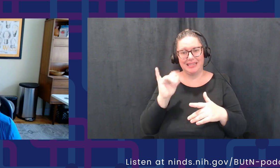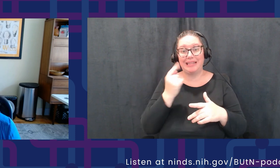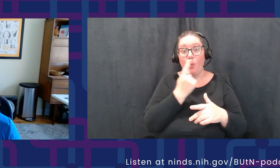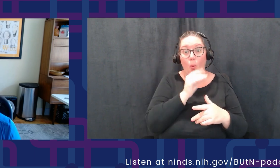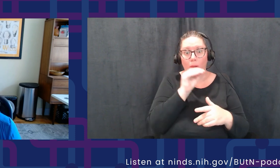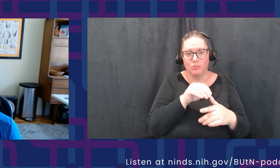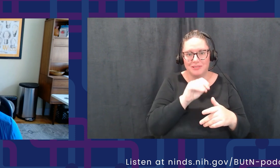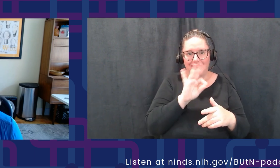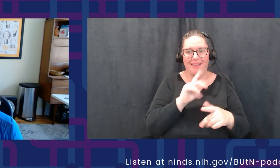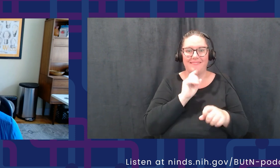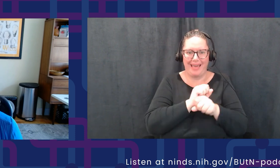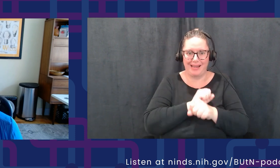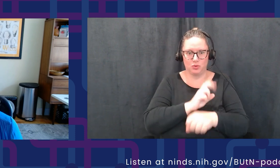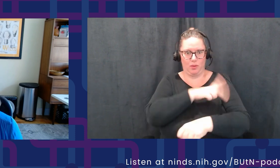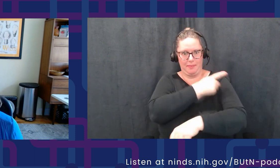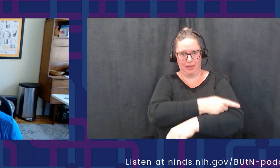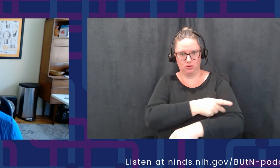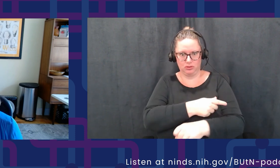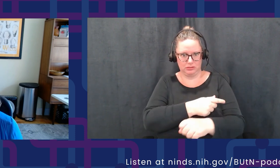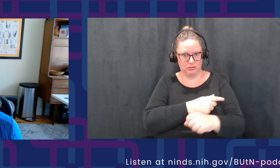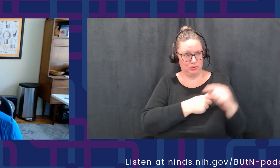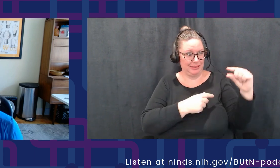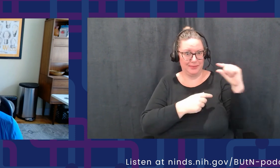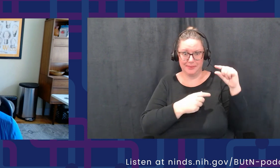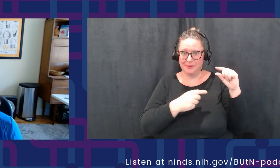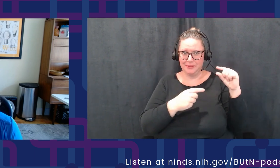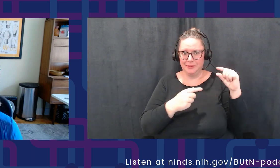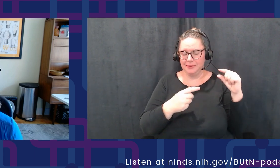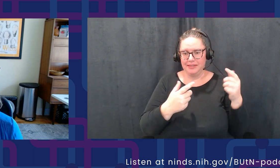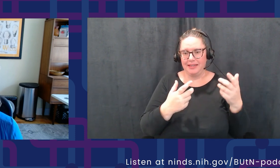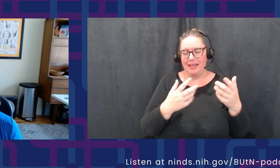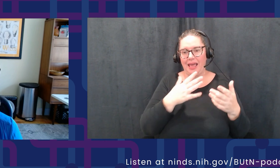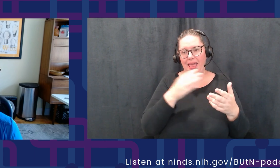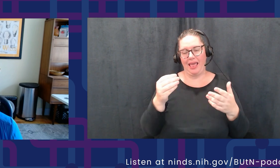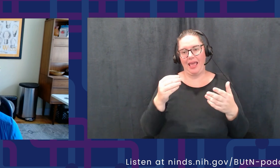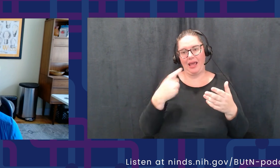And you know what, even thinking about when we're trying to translate into animal models,